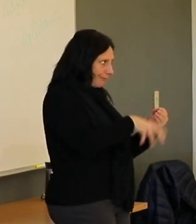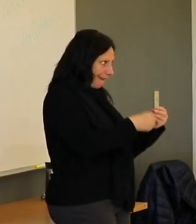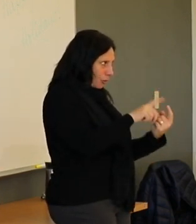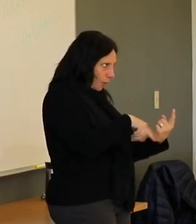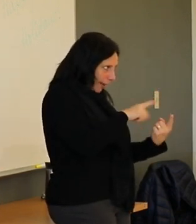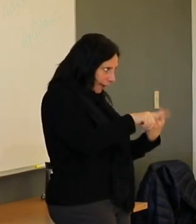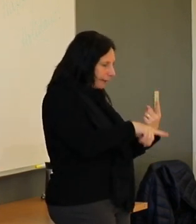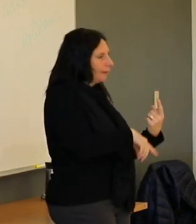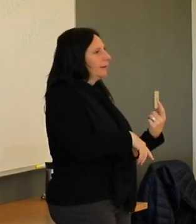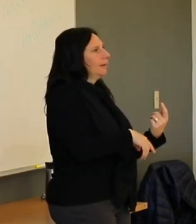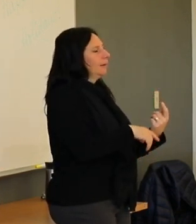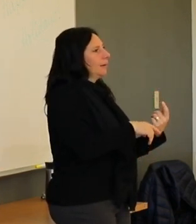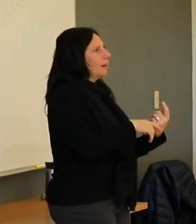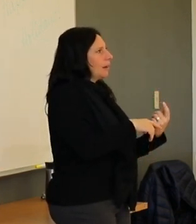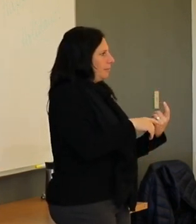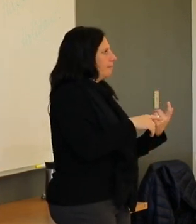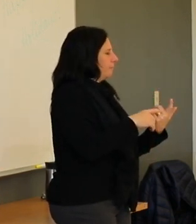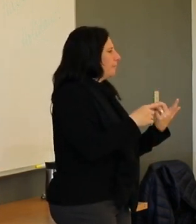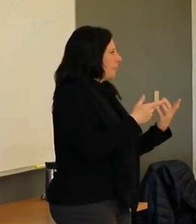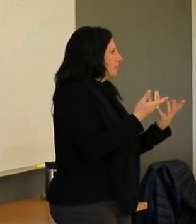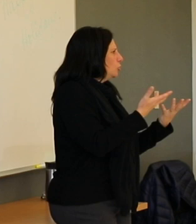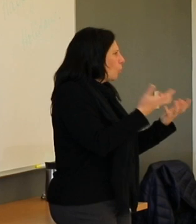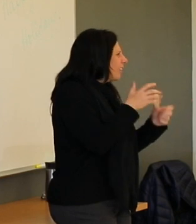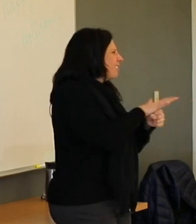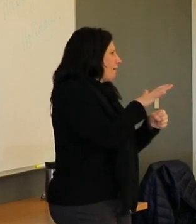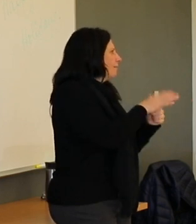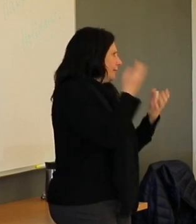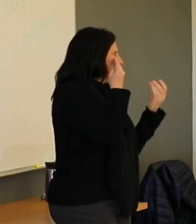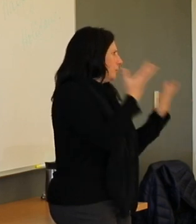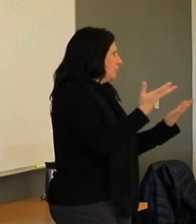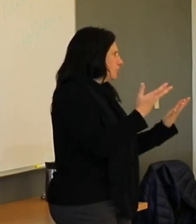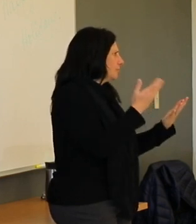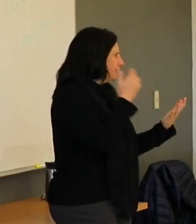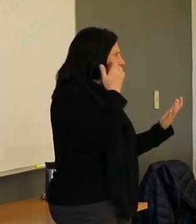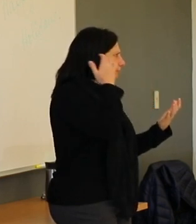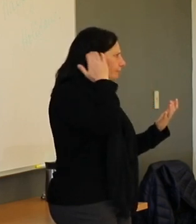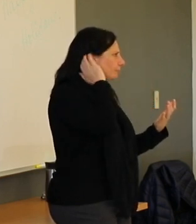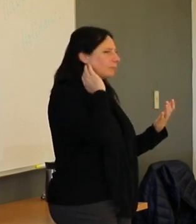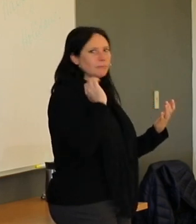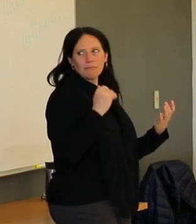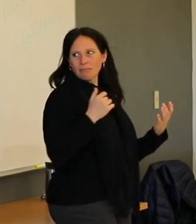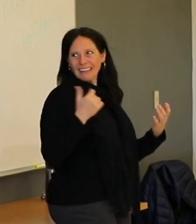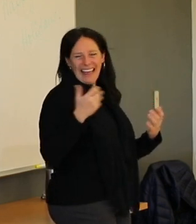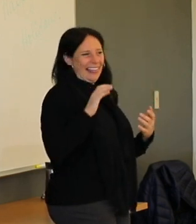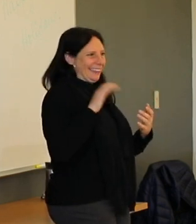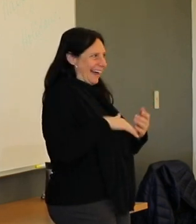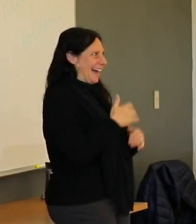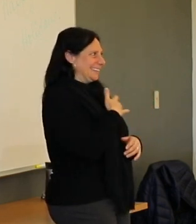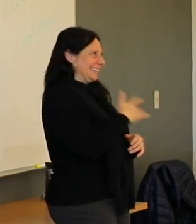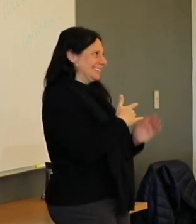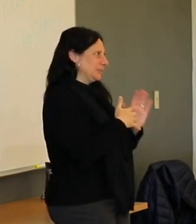But now that that someone understands what's going on, this part is often lacking the description of the measure.